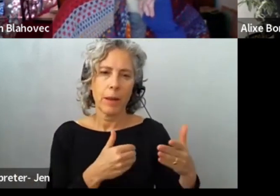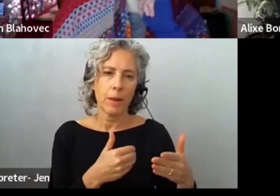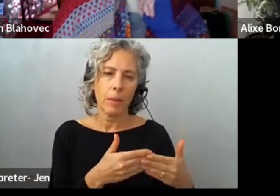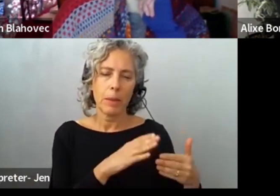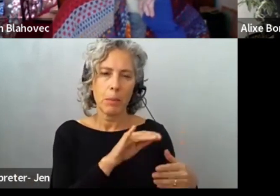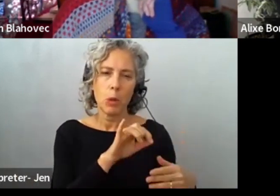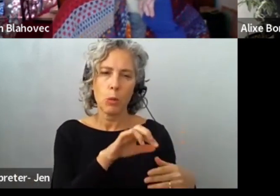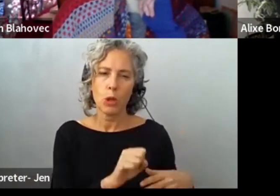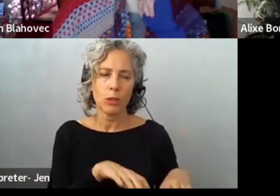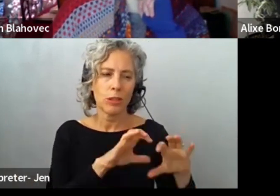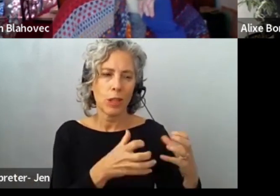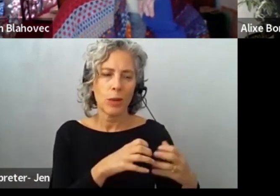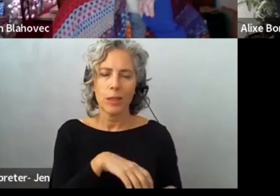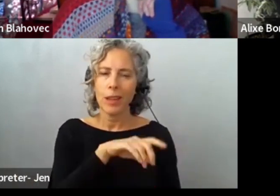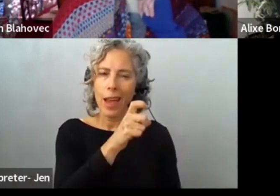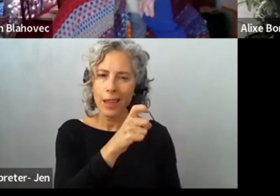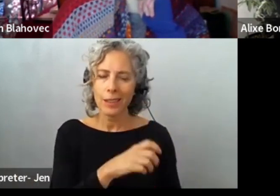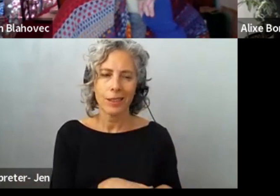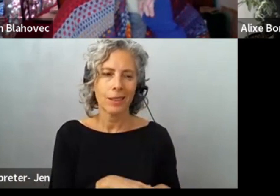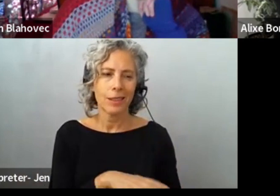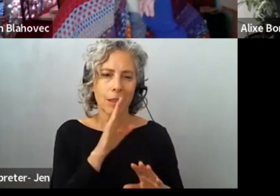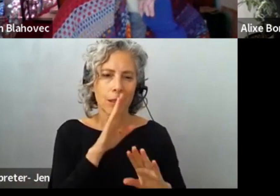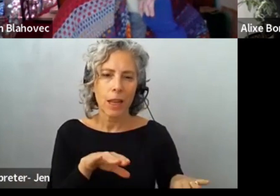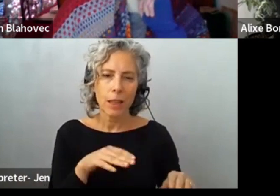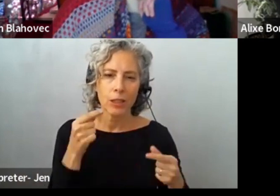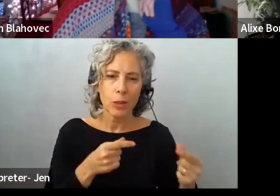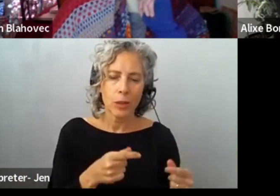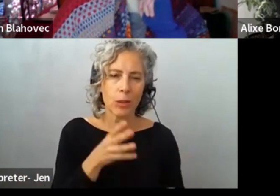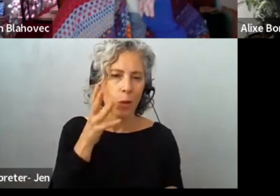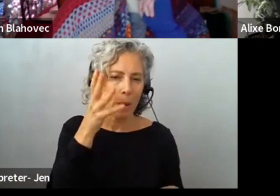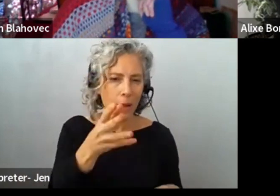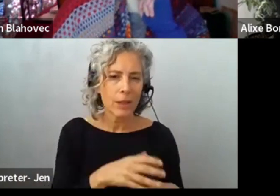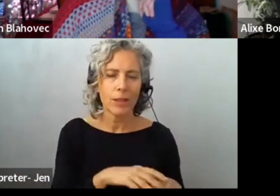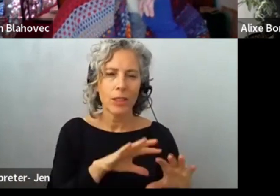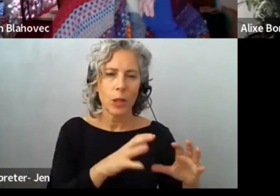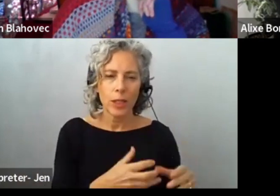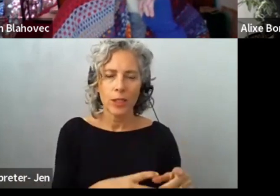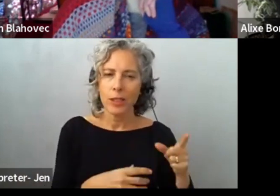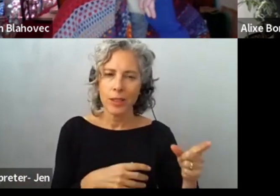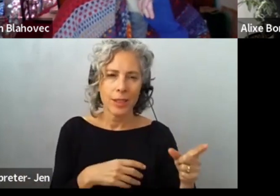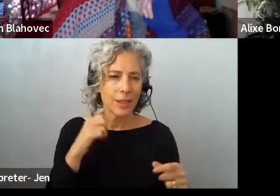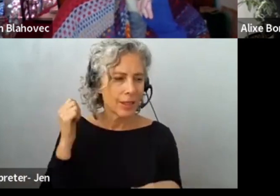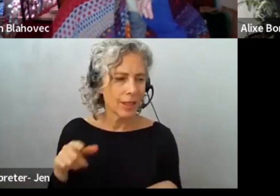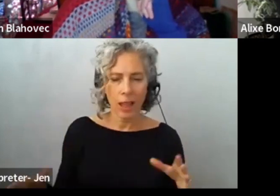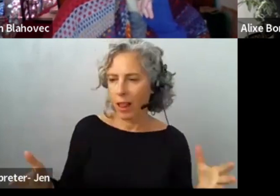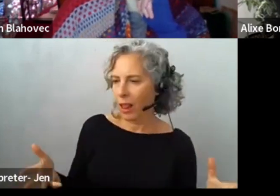Generation X and the silent generation, the grandparents generation. So having, you know,